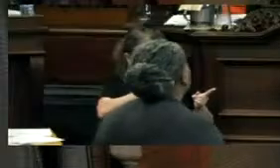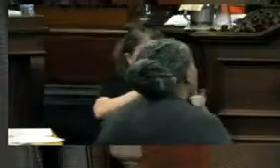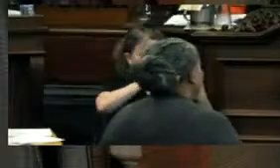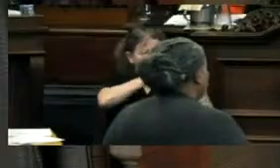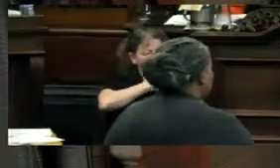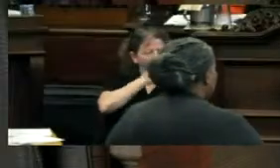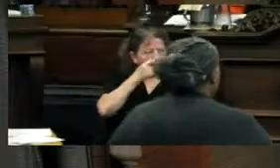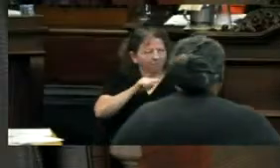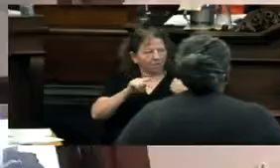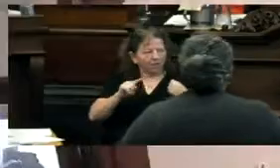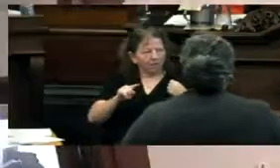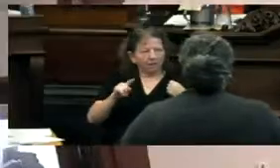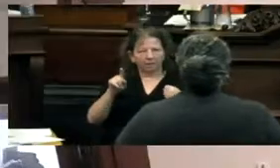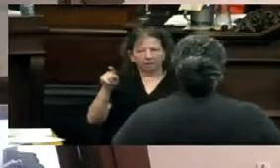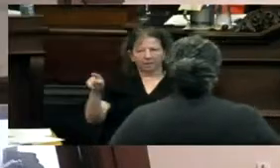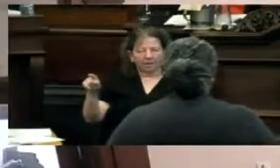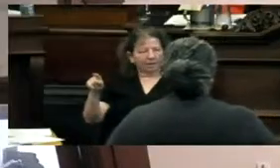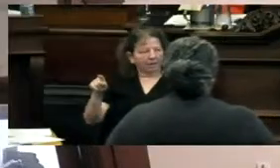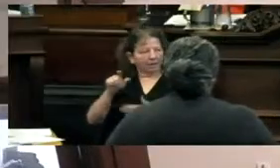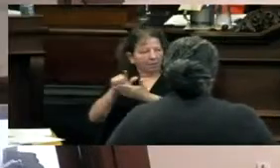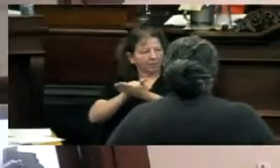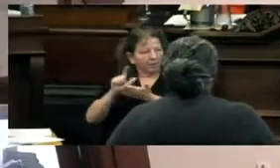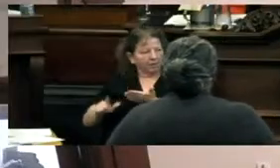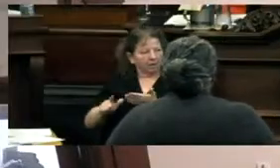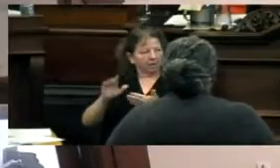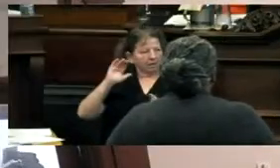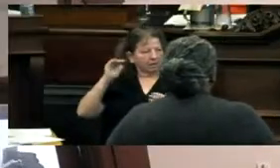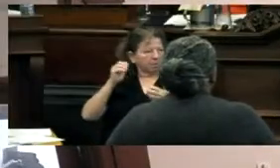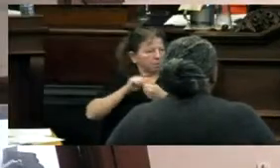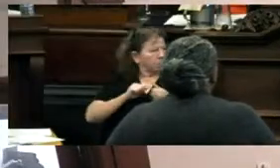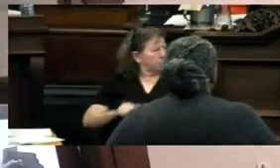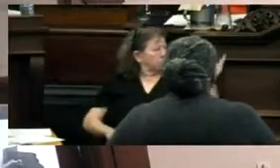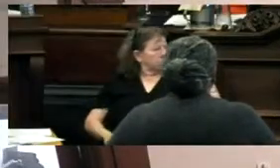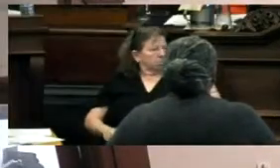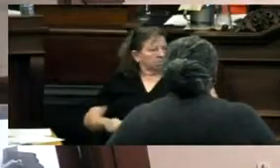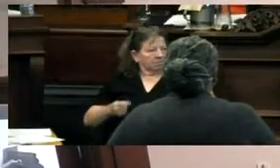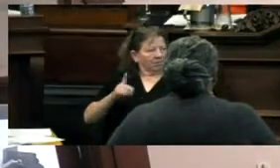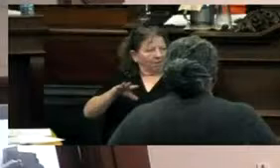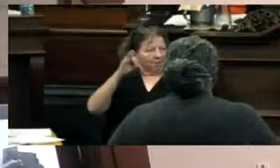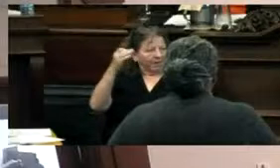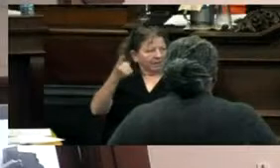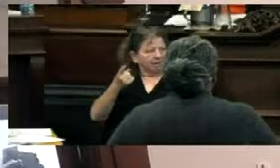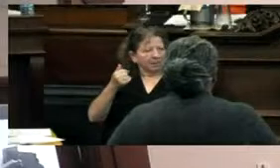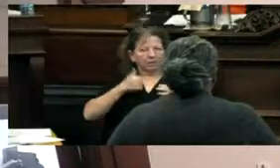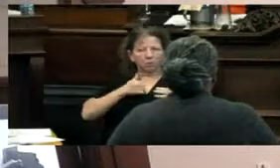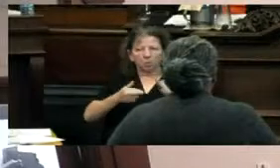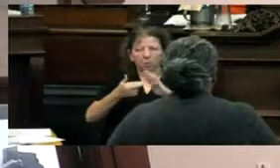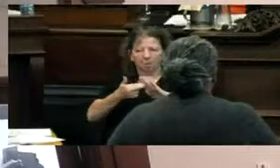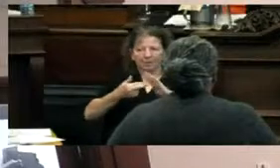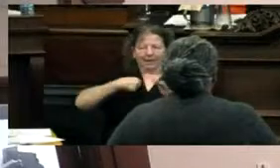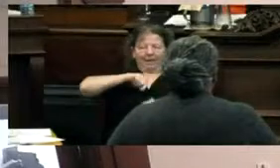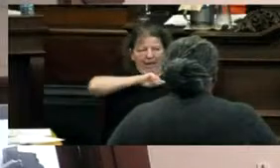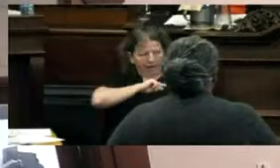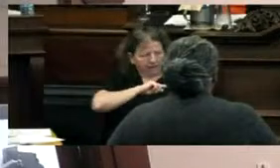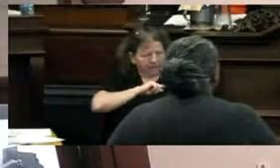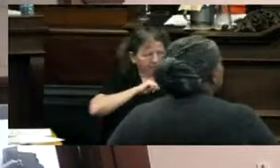Counsel. If necessary. So why would you be responsible for finding the outside counsel